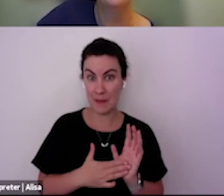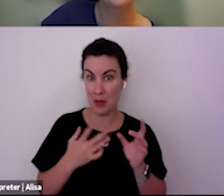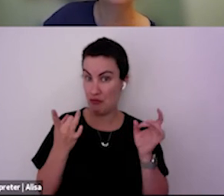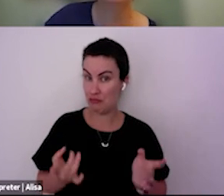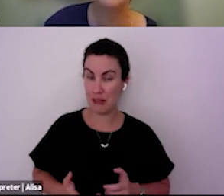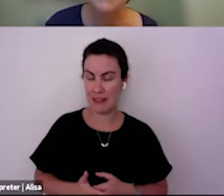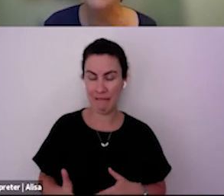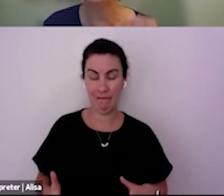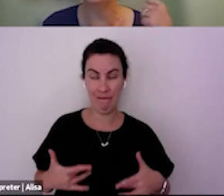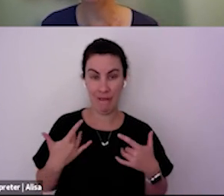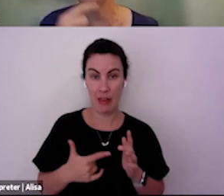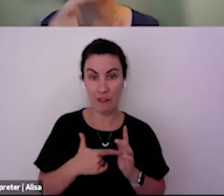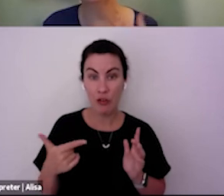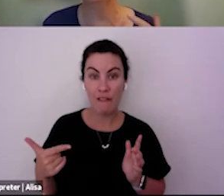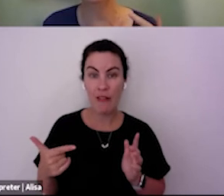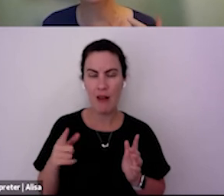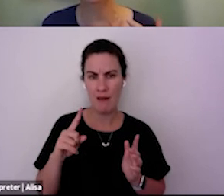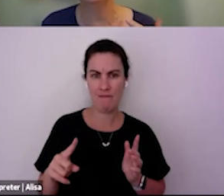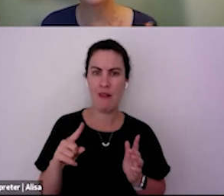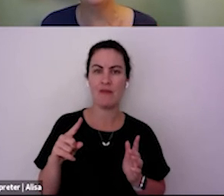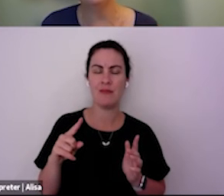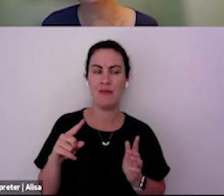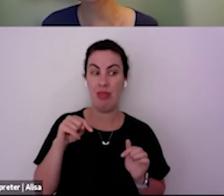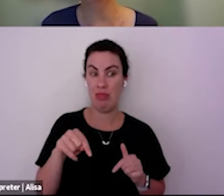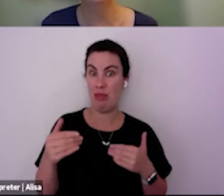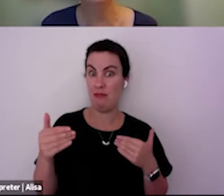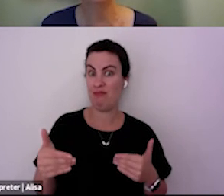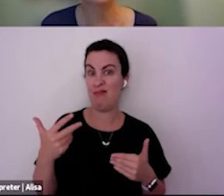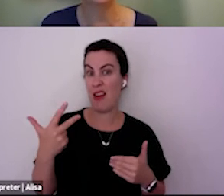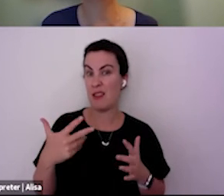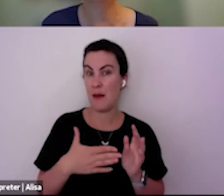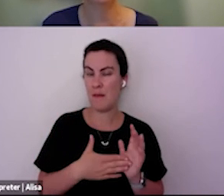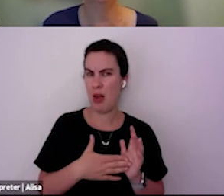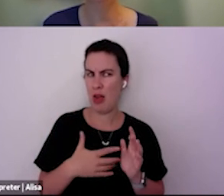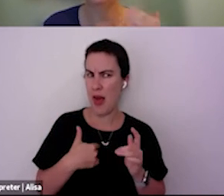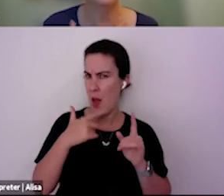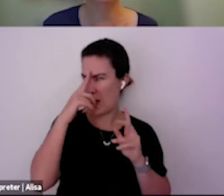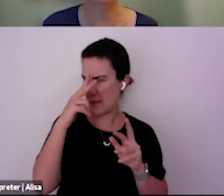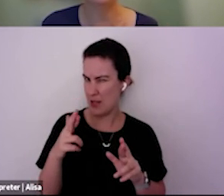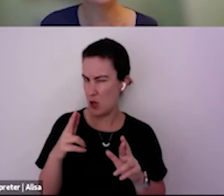Even in that period of time our expectation of what we are doing and how we're doing it